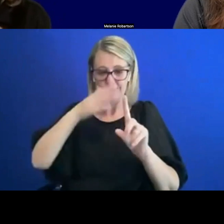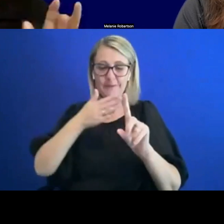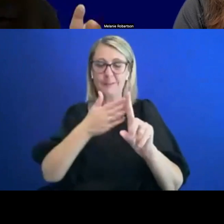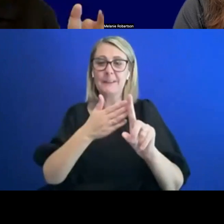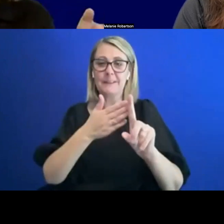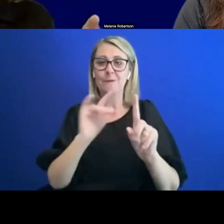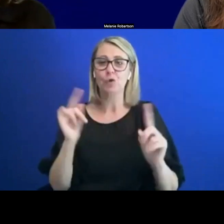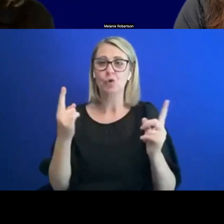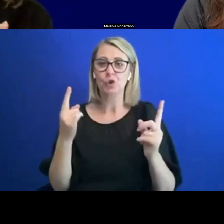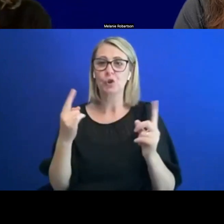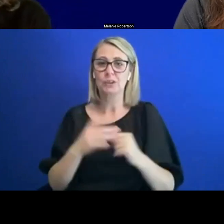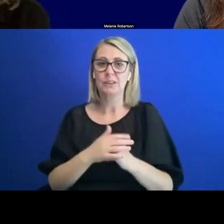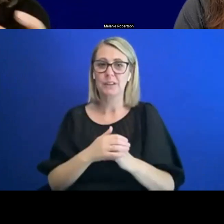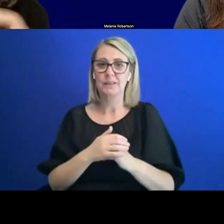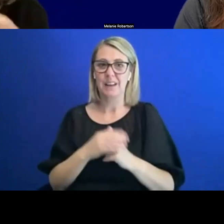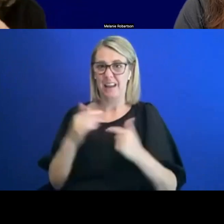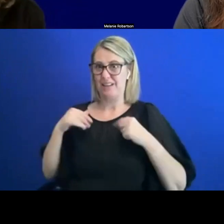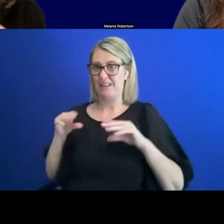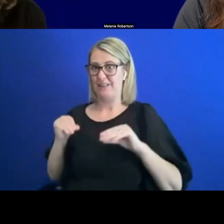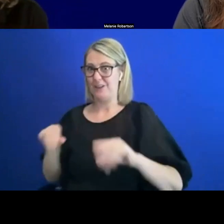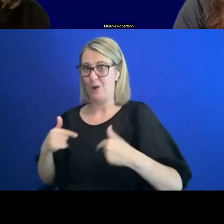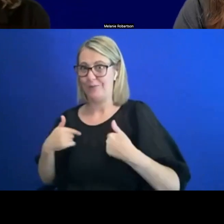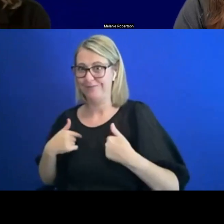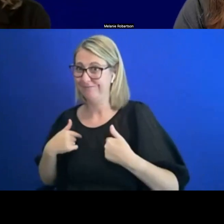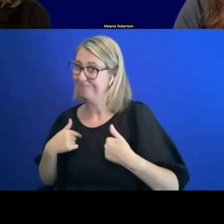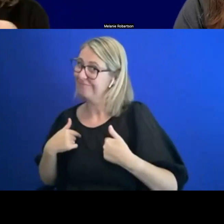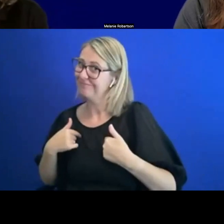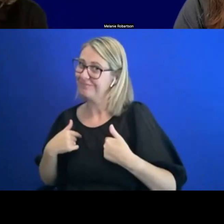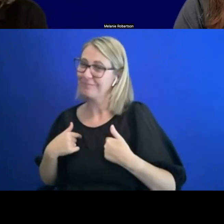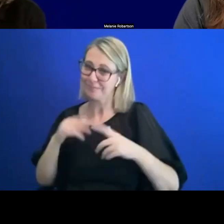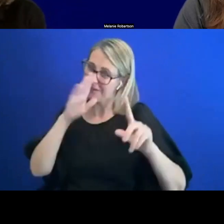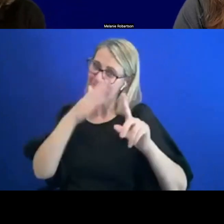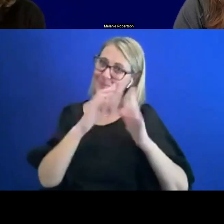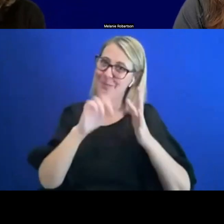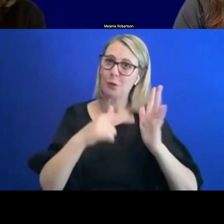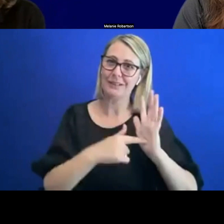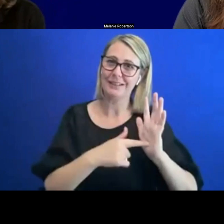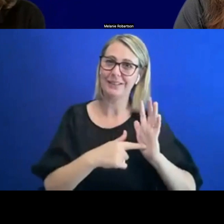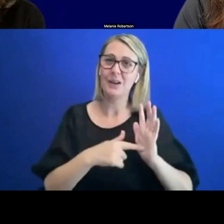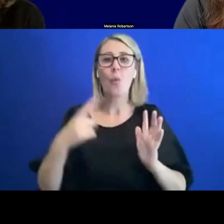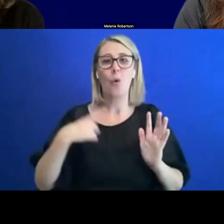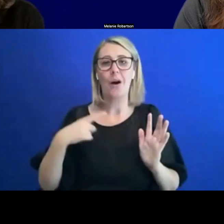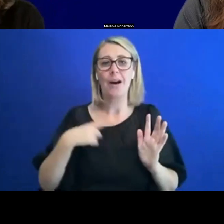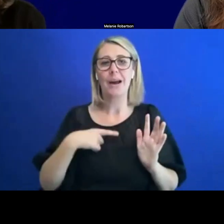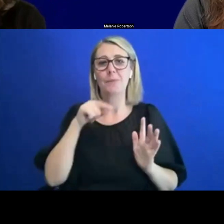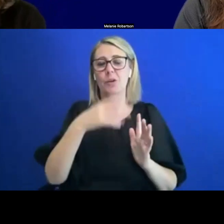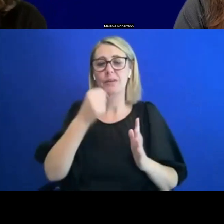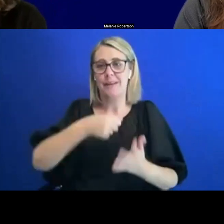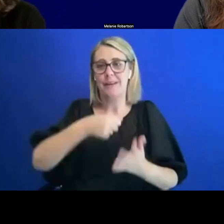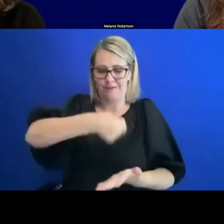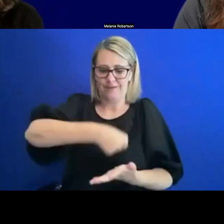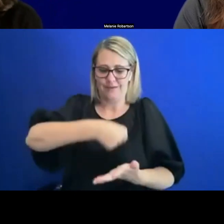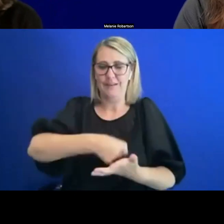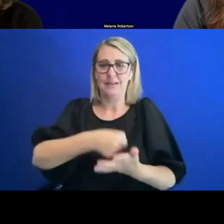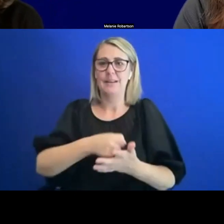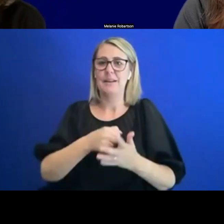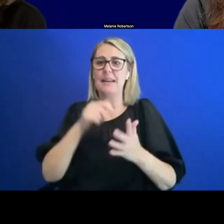and this is a physio saying this, first port of call because they do have that in their basic training modules.